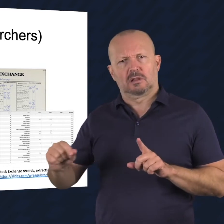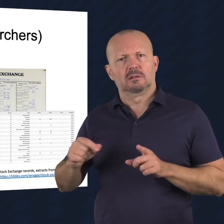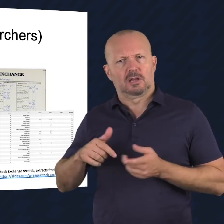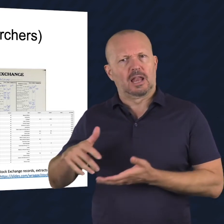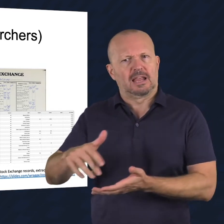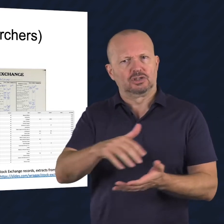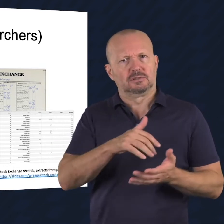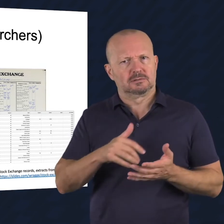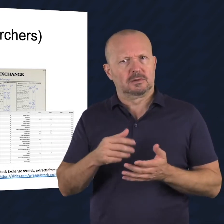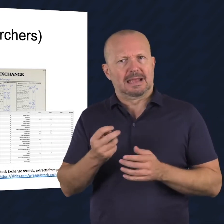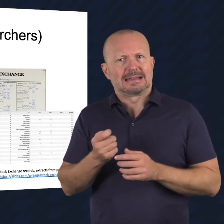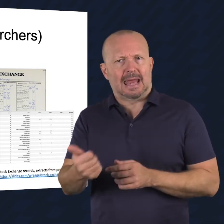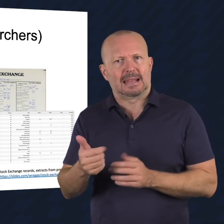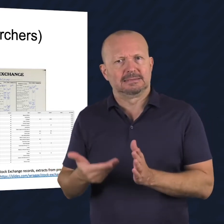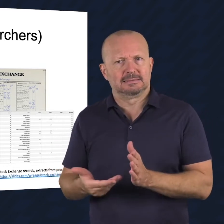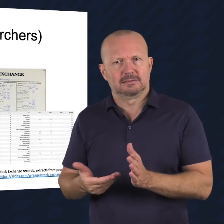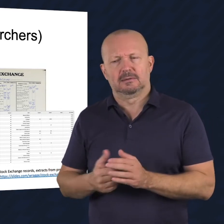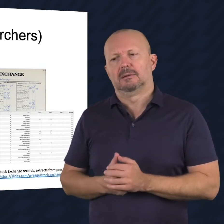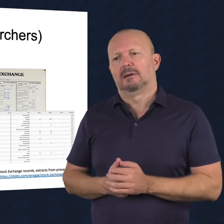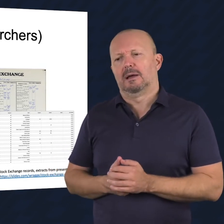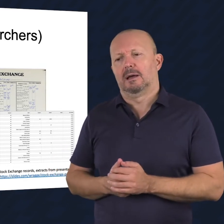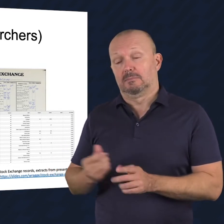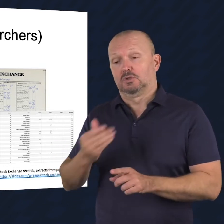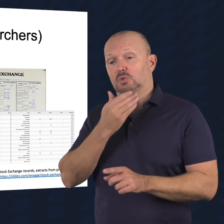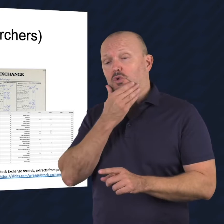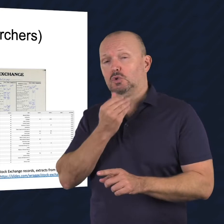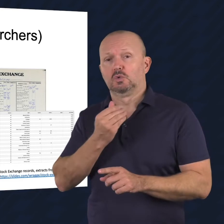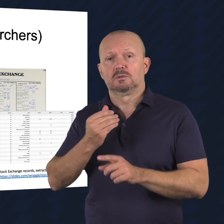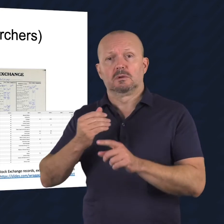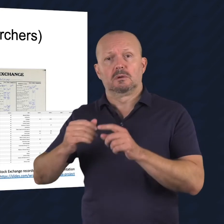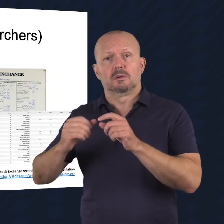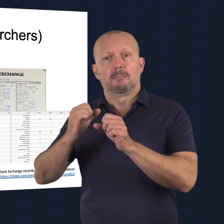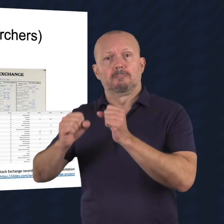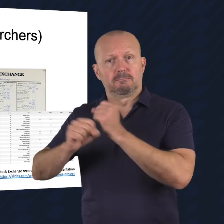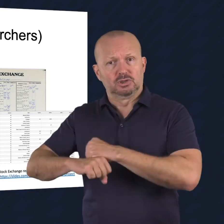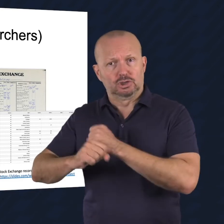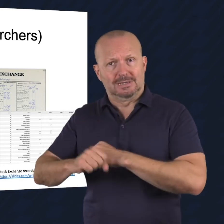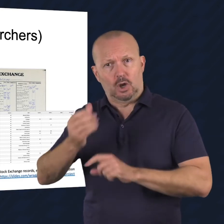Digital Collections Catalyst Keir Winesmith who talked about his project that used machine learning